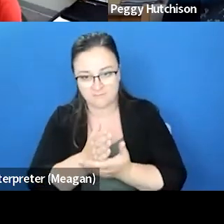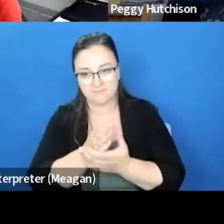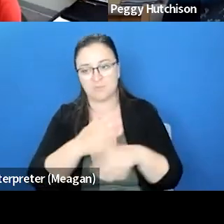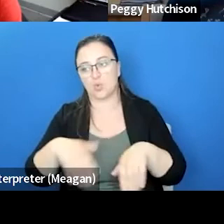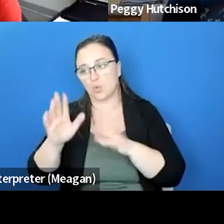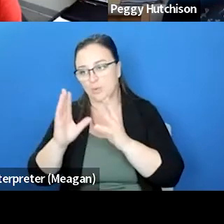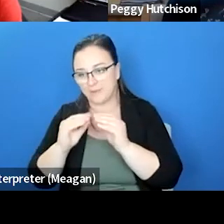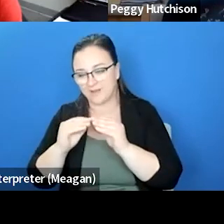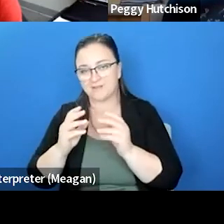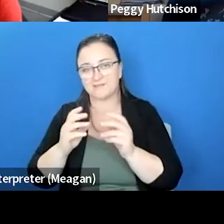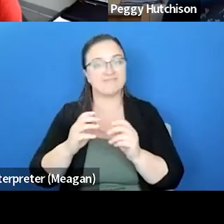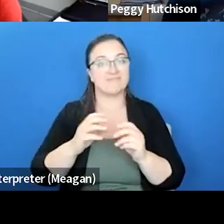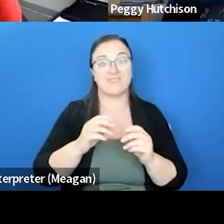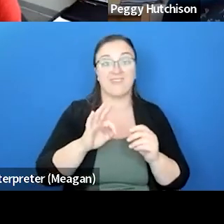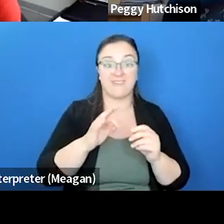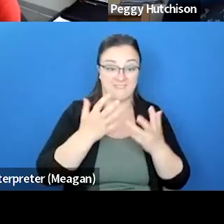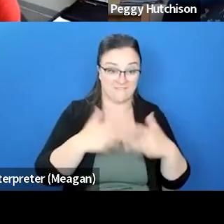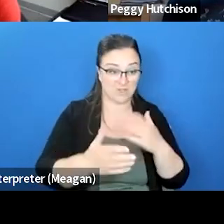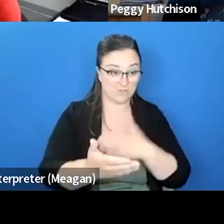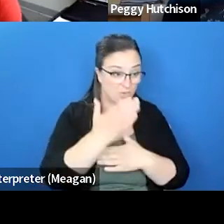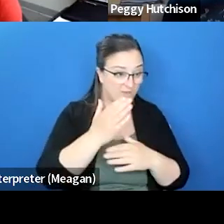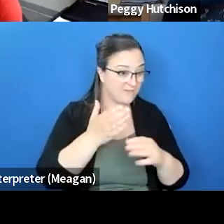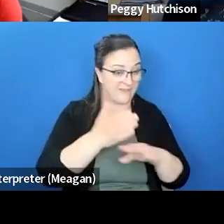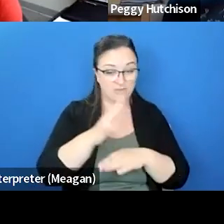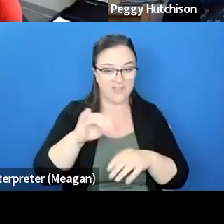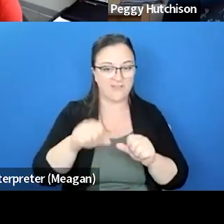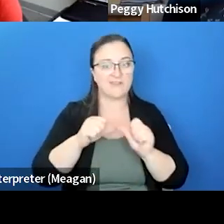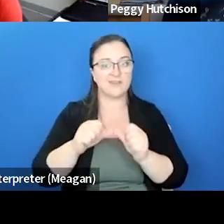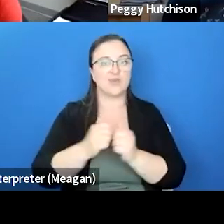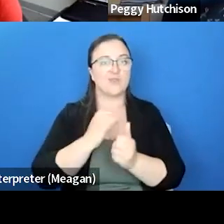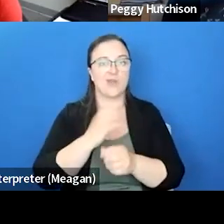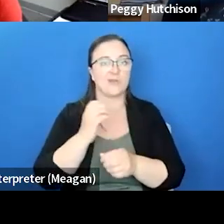At least we get it done in the morning, and then after that, we continue with our day and there's no interruptions.